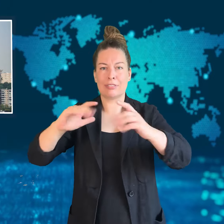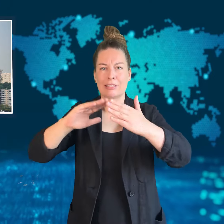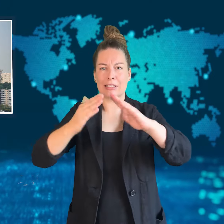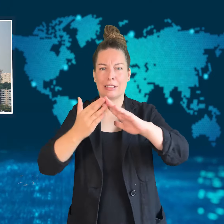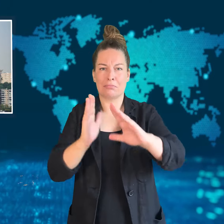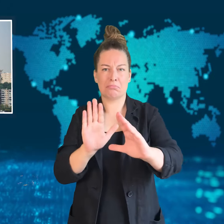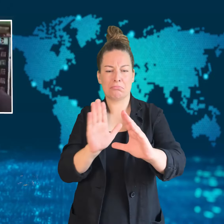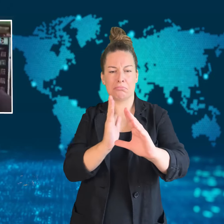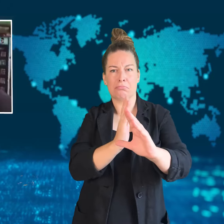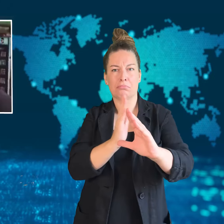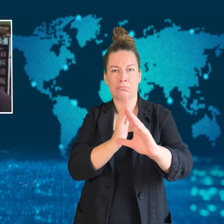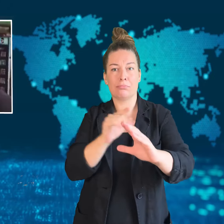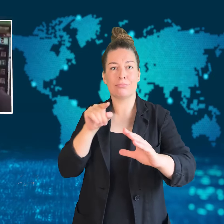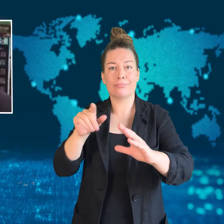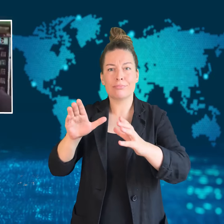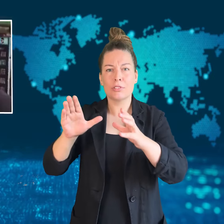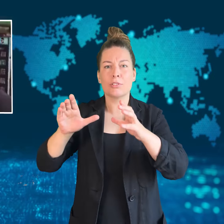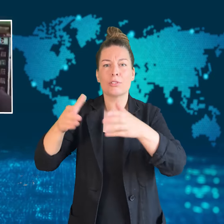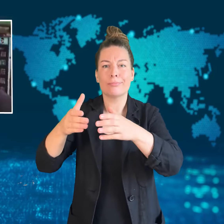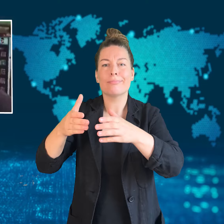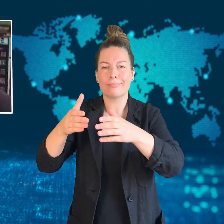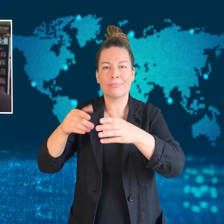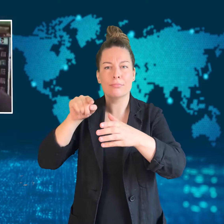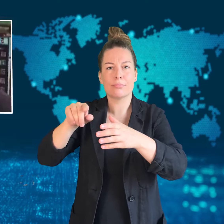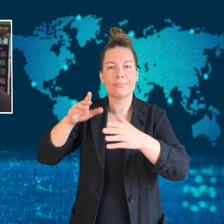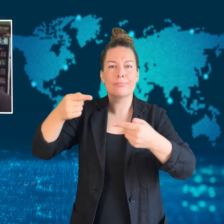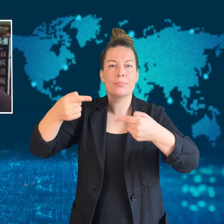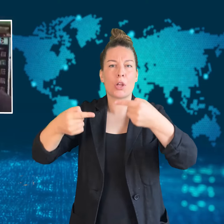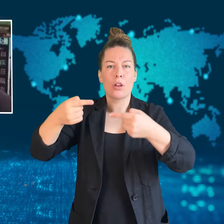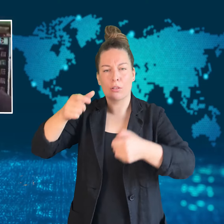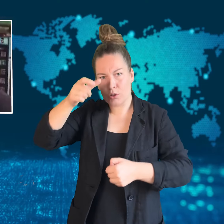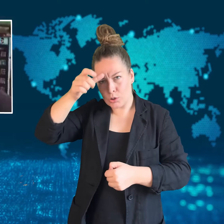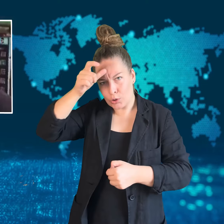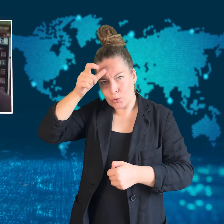The attack took place in TÃ¼rkiye's city of Izmir.